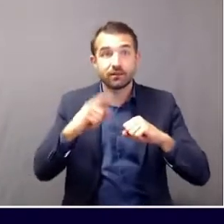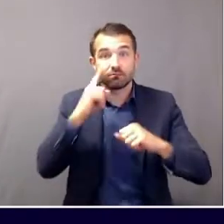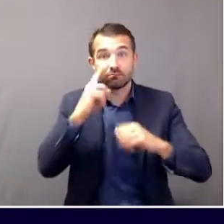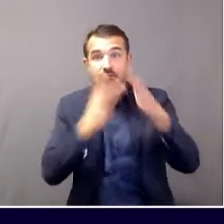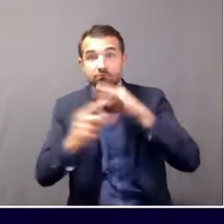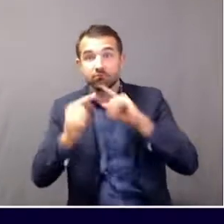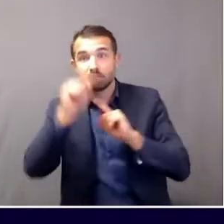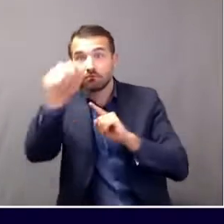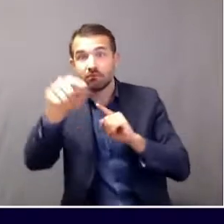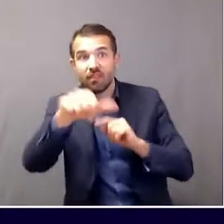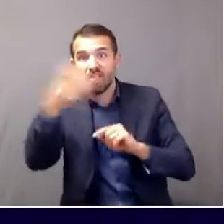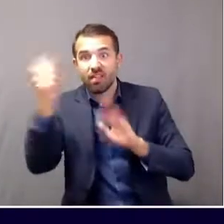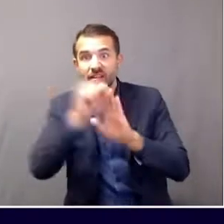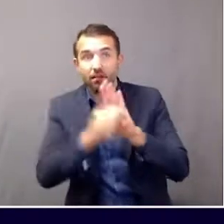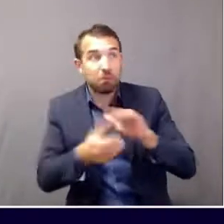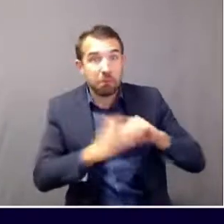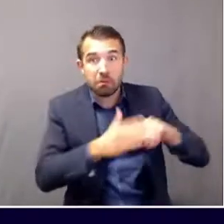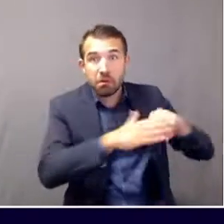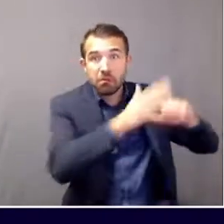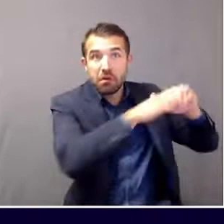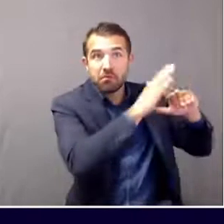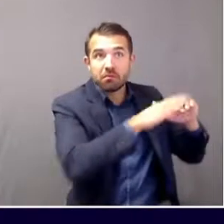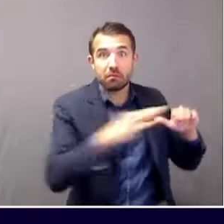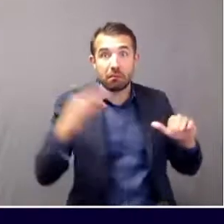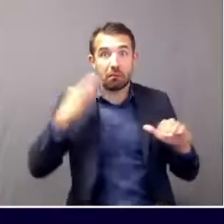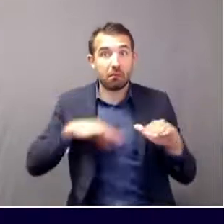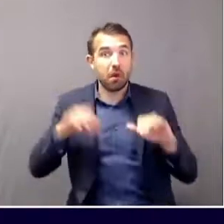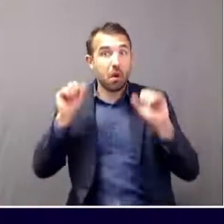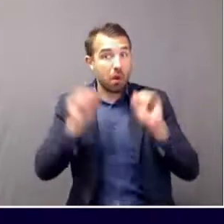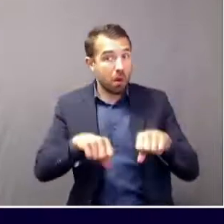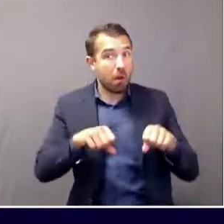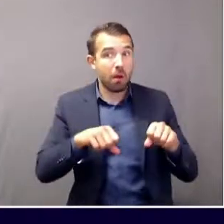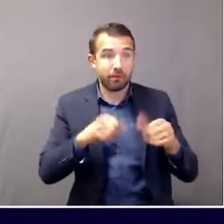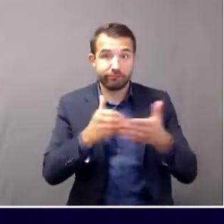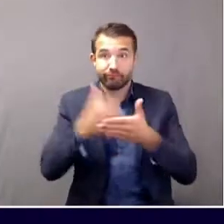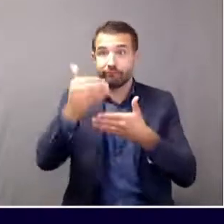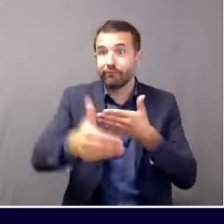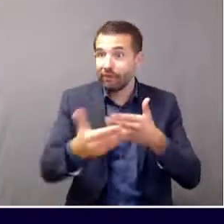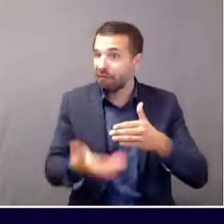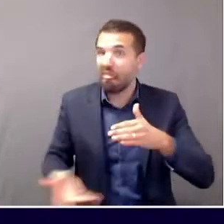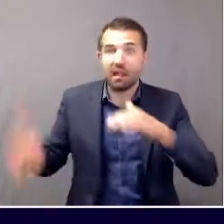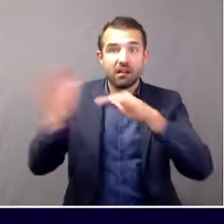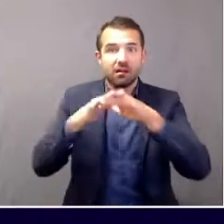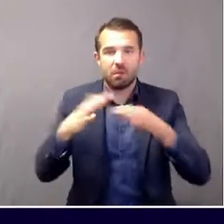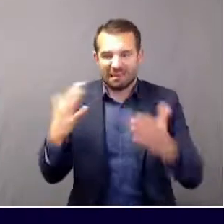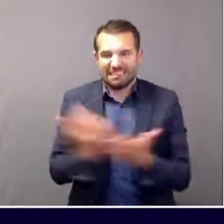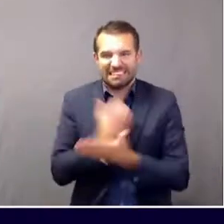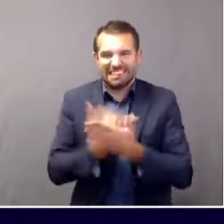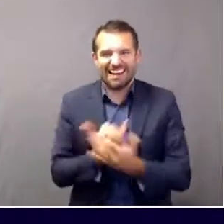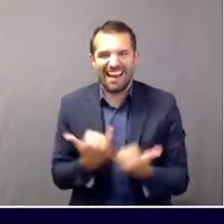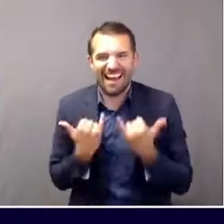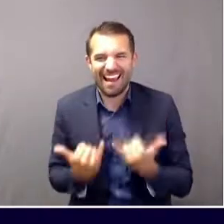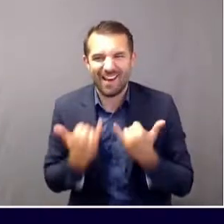no one in Maine what ever can